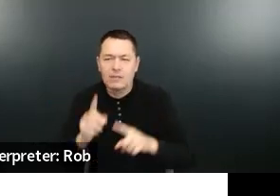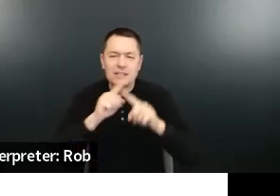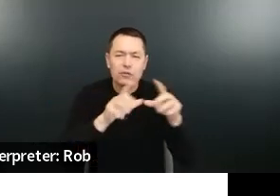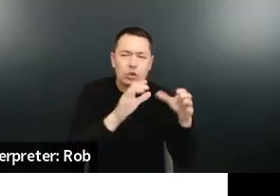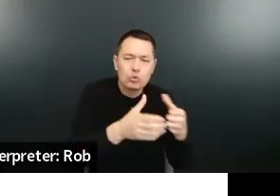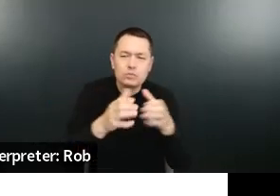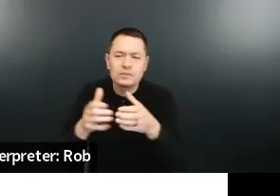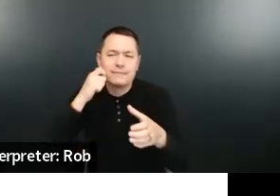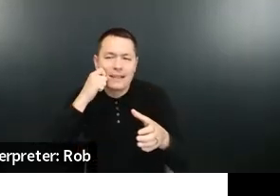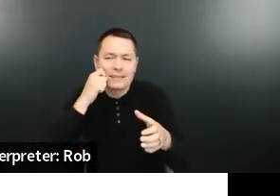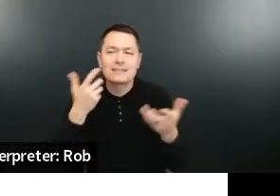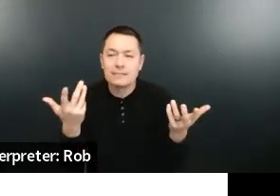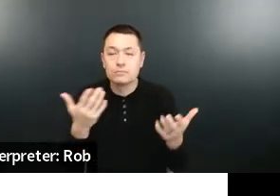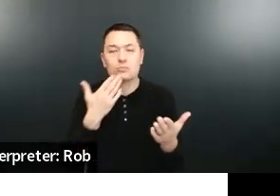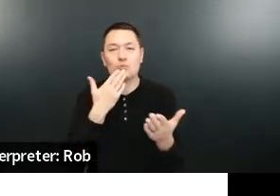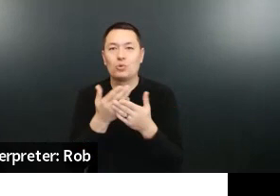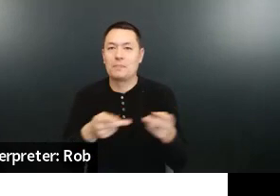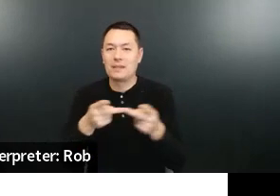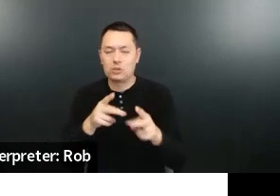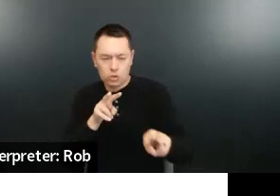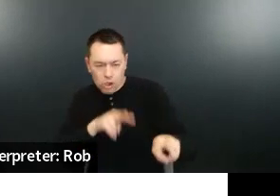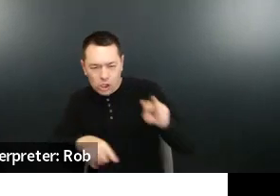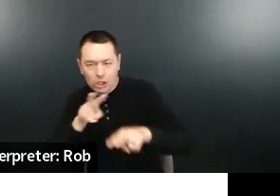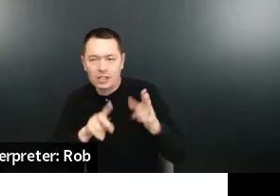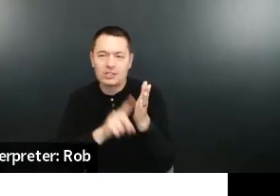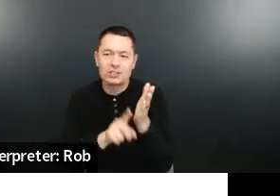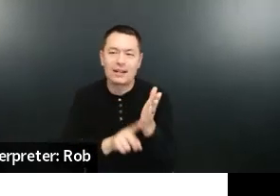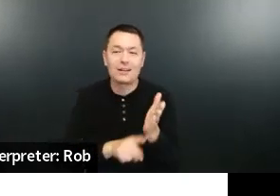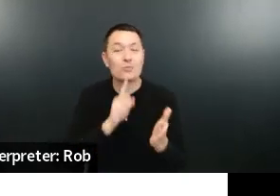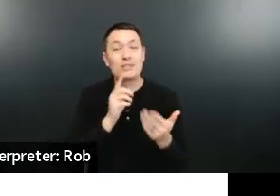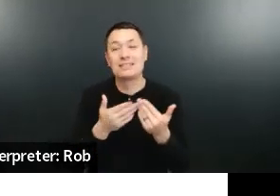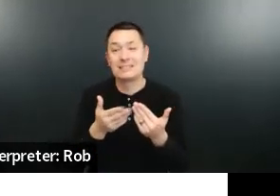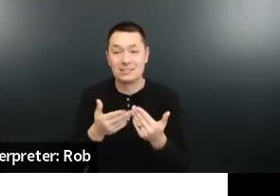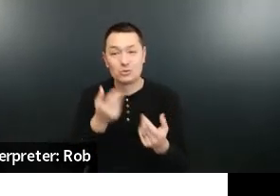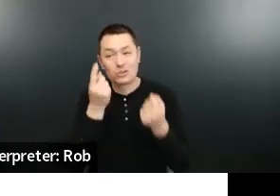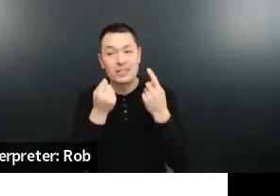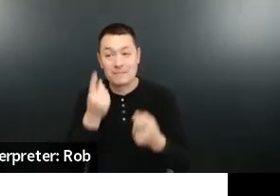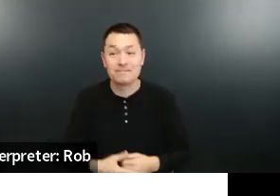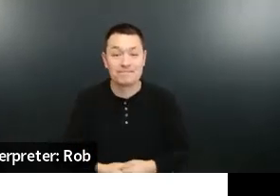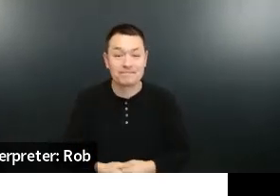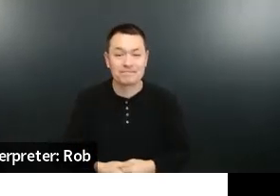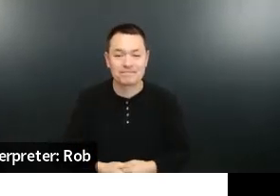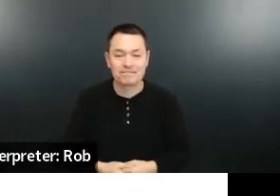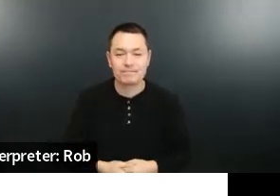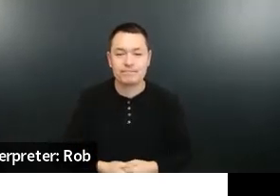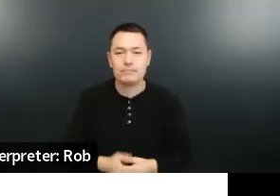This is a really good place to just go check that out. It's really easy to understand those of you that have gone through program